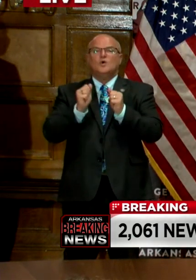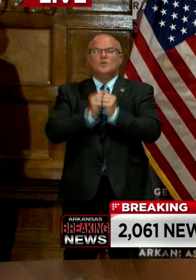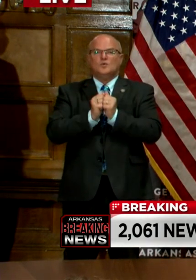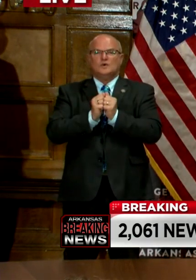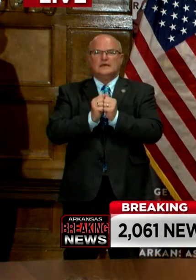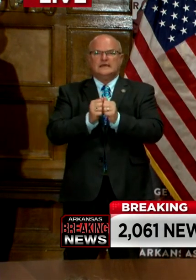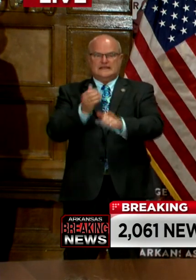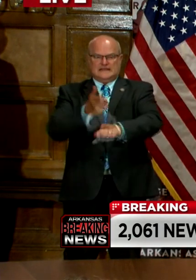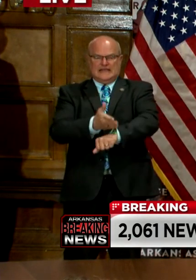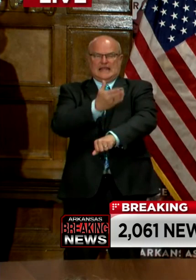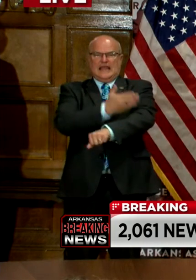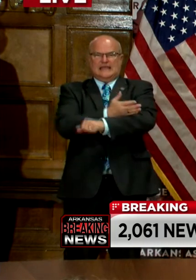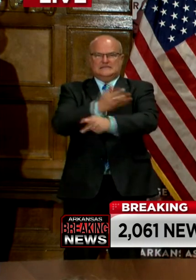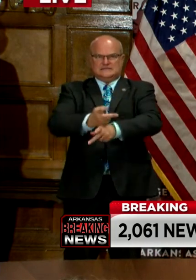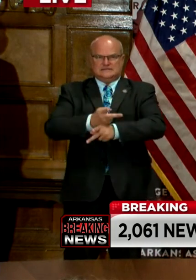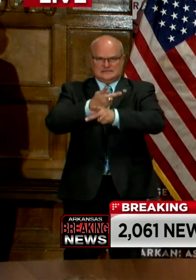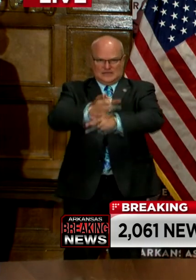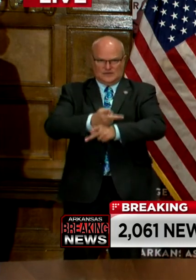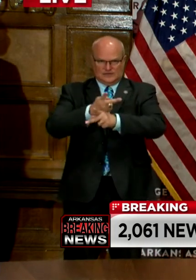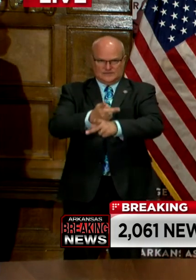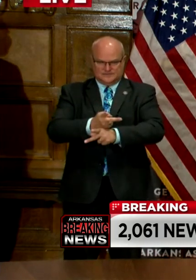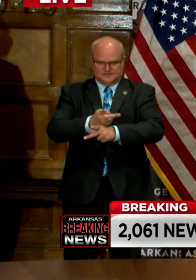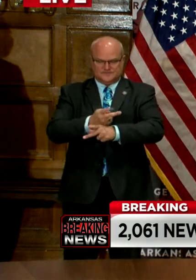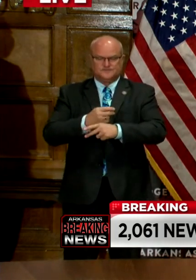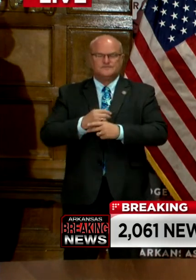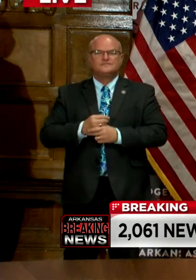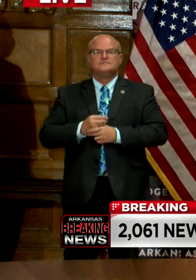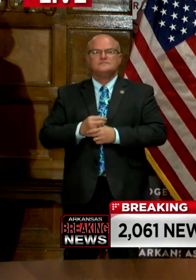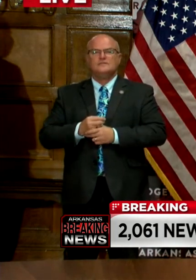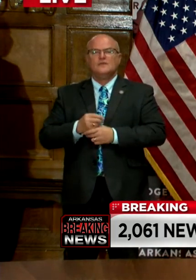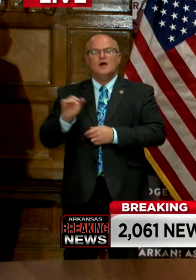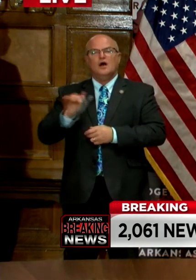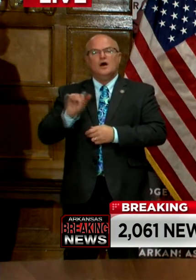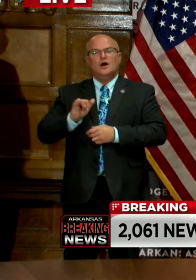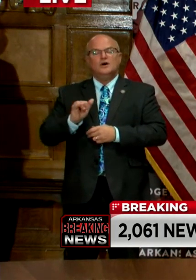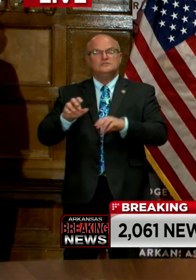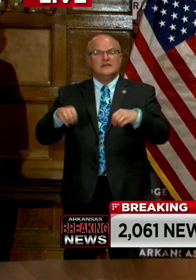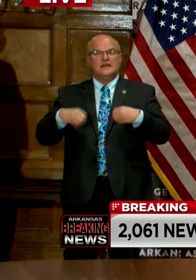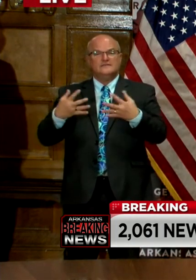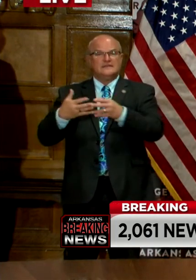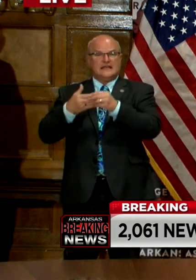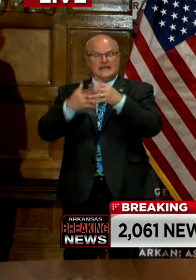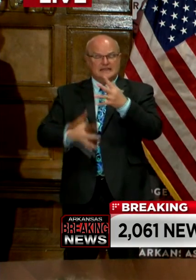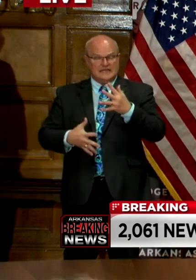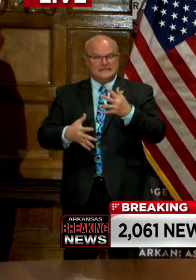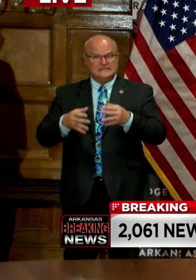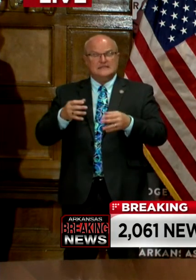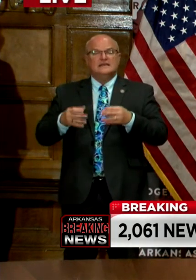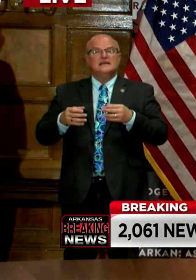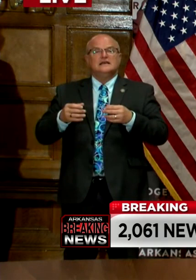THEY MAY BE TESTED BY PRCH -- PCR5-7 DAYS AFTER EXPOSURE AND IF THAT IS NEGATIVE THEY CAN